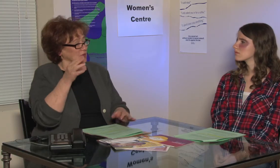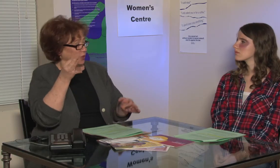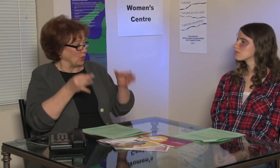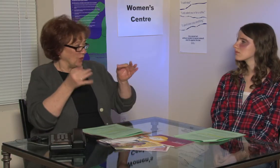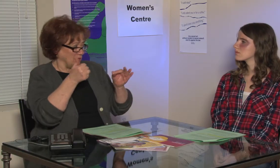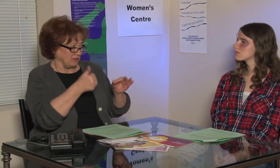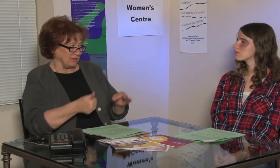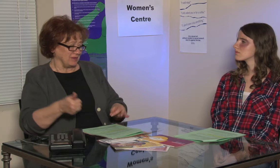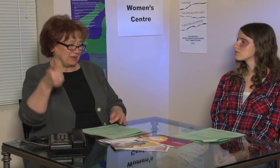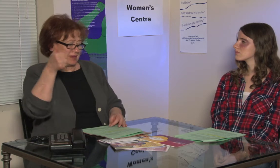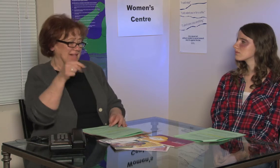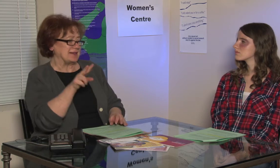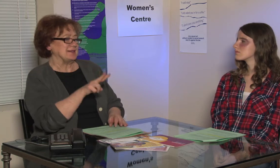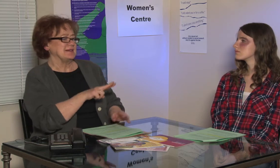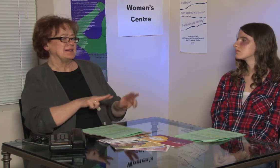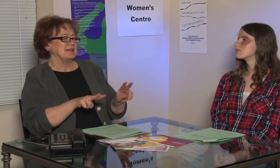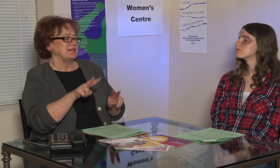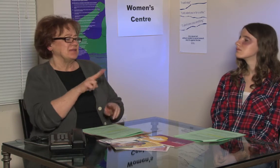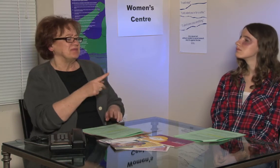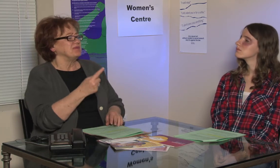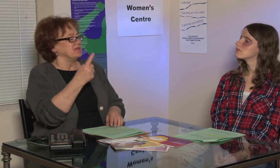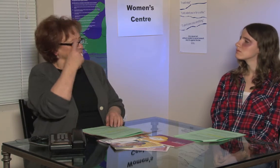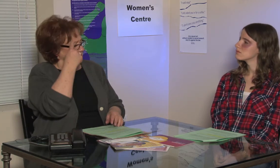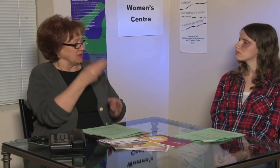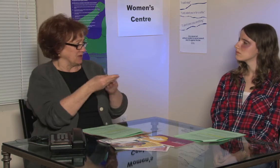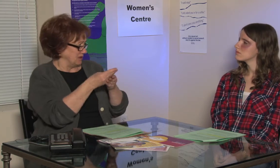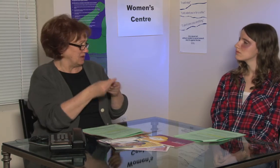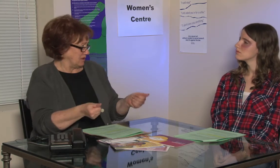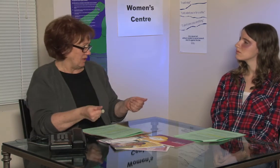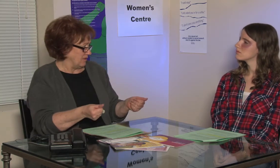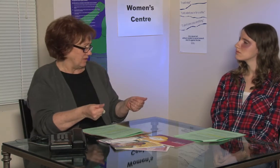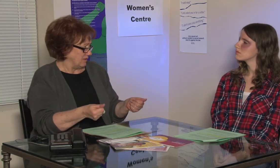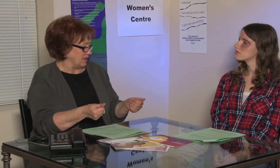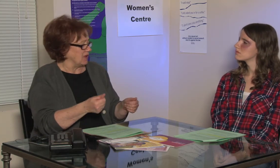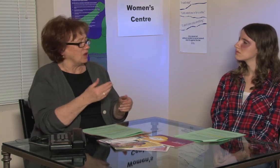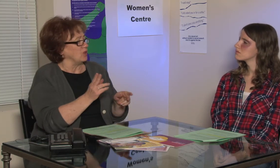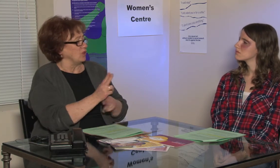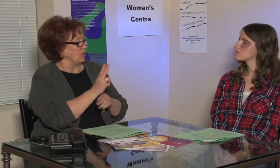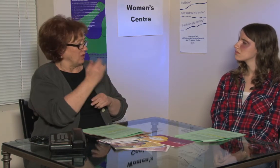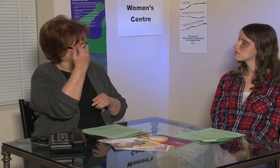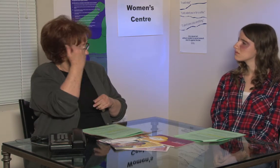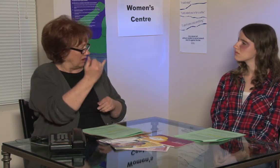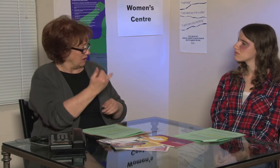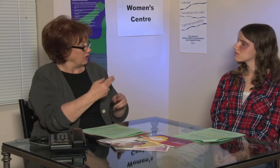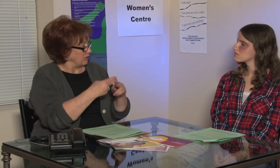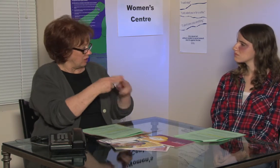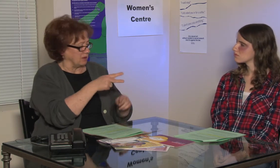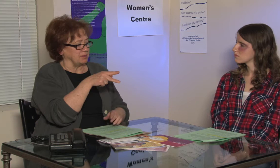Counsellor: A Peace Bond is a court order